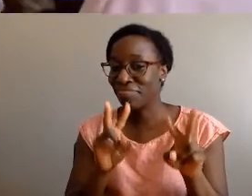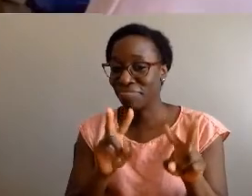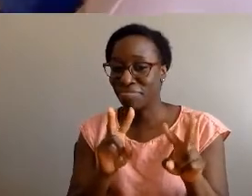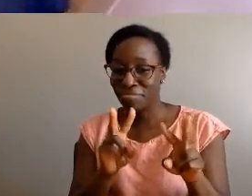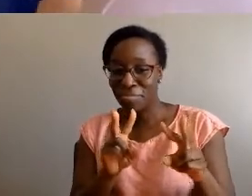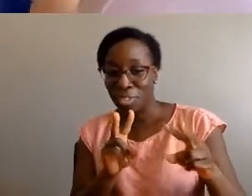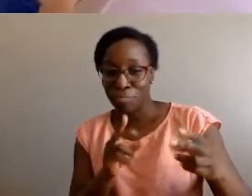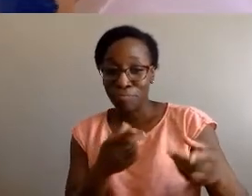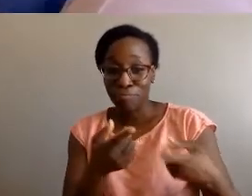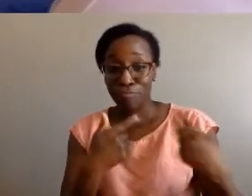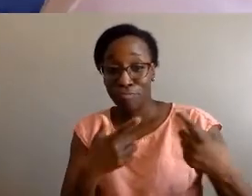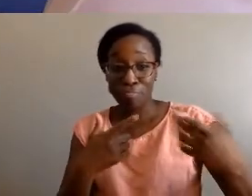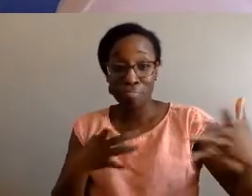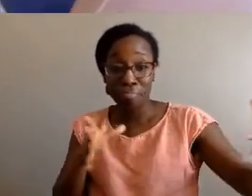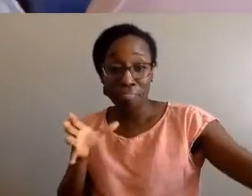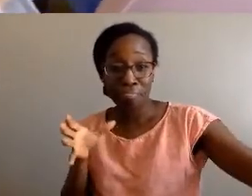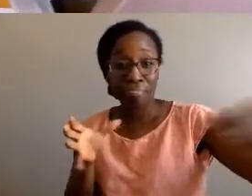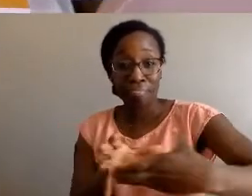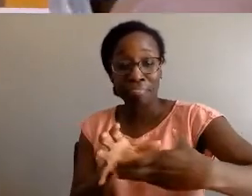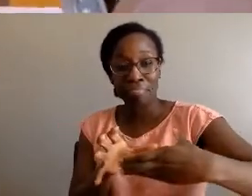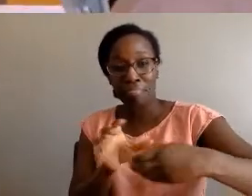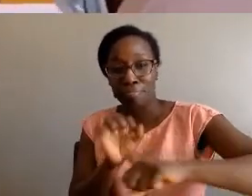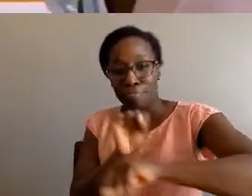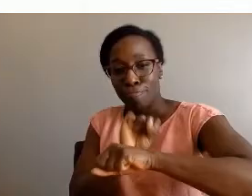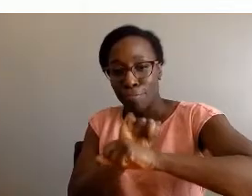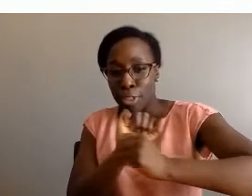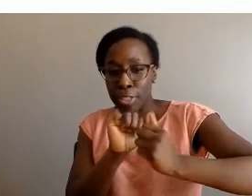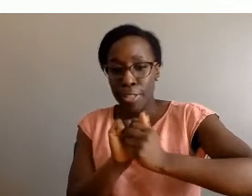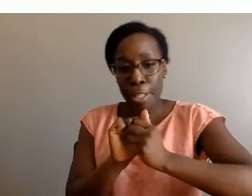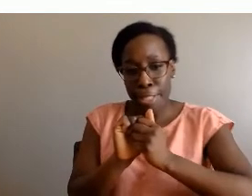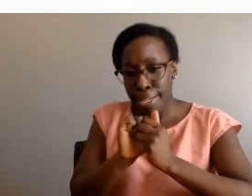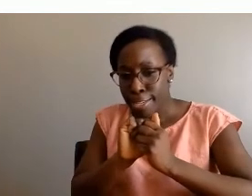Thank you for your attention